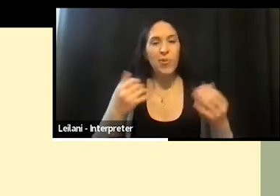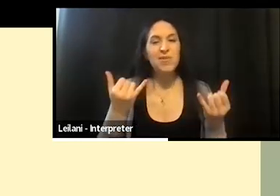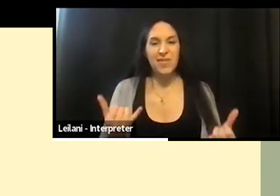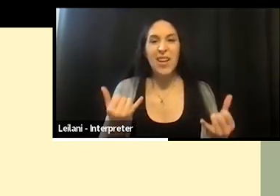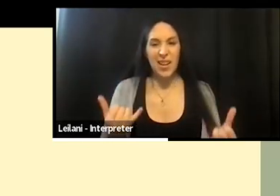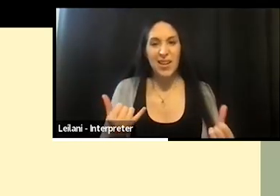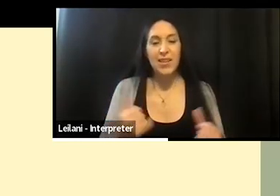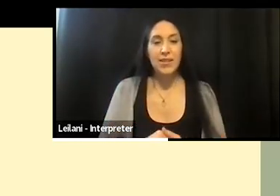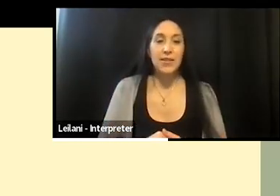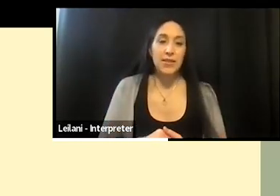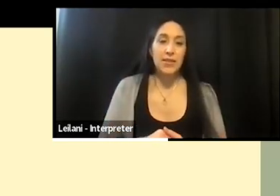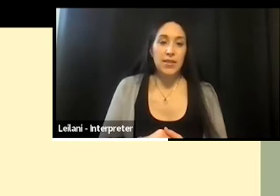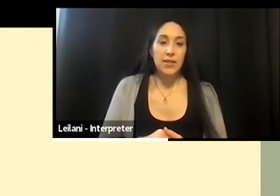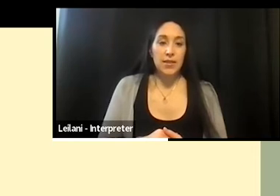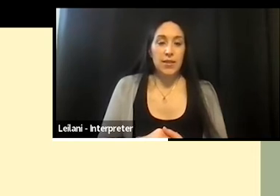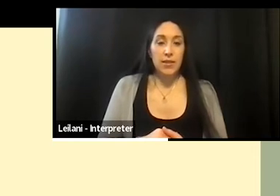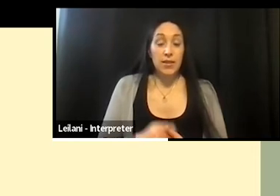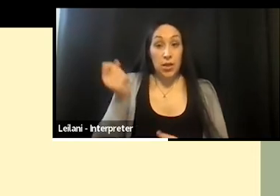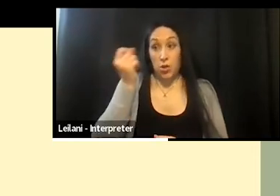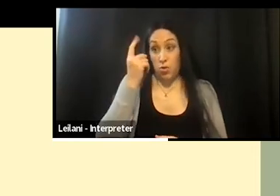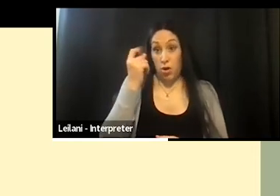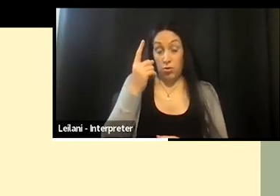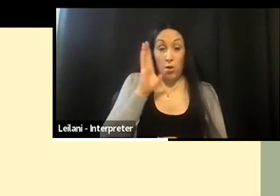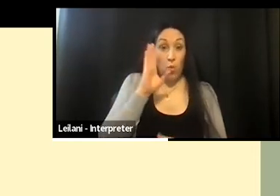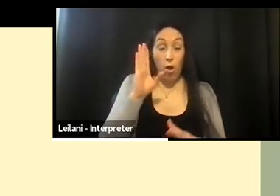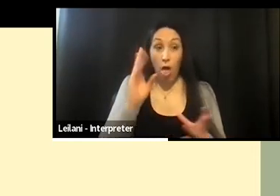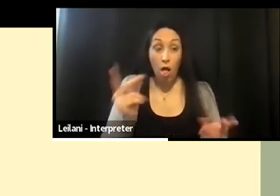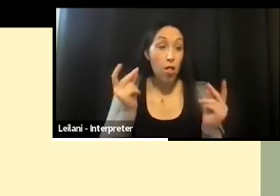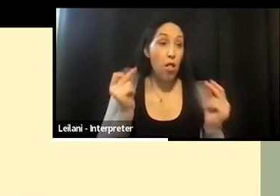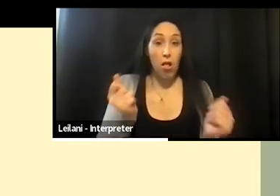We understand that this will not instantly remove the pain